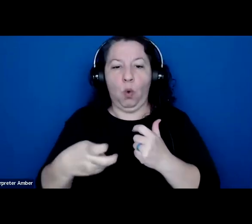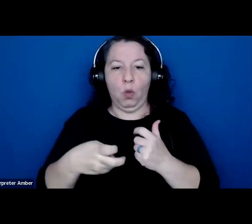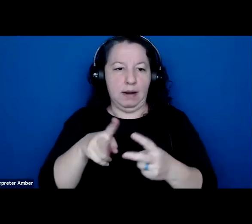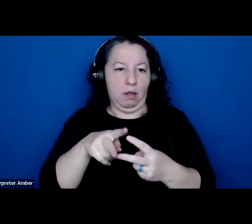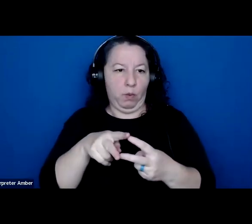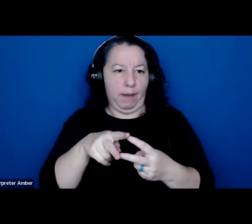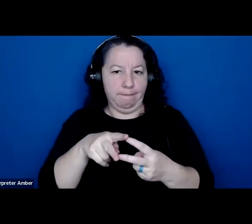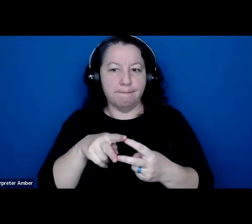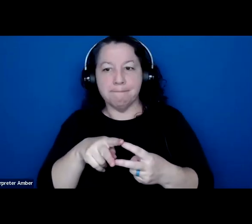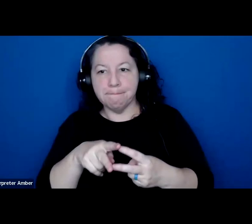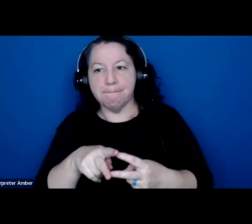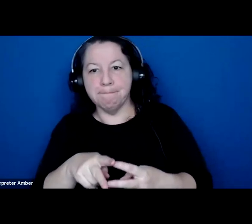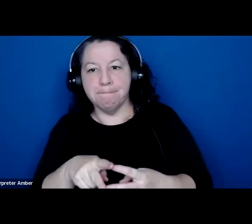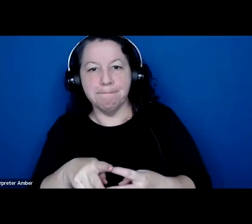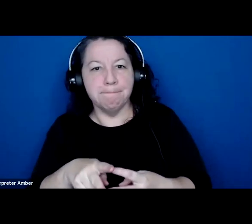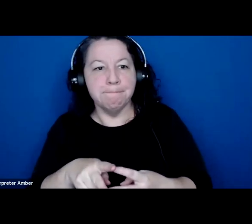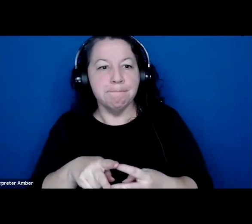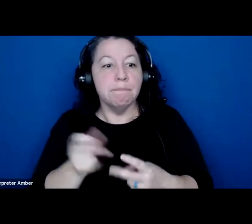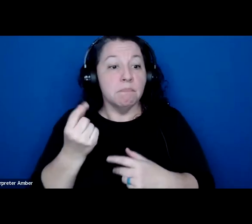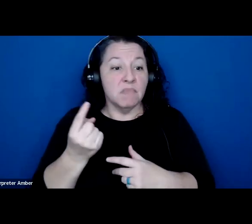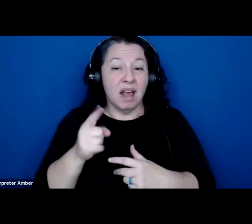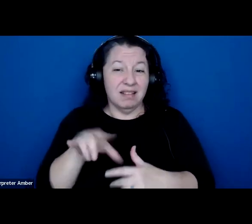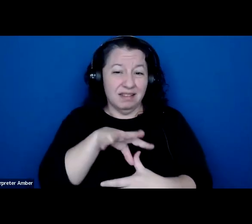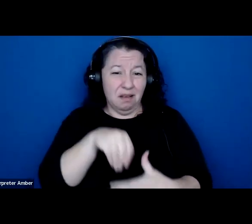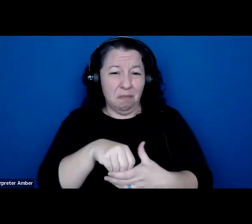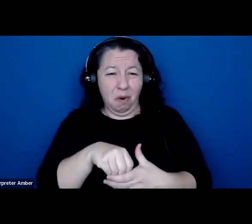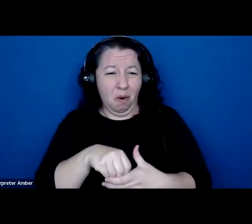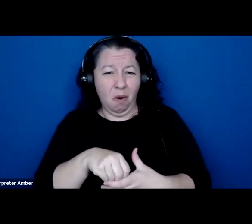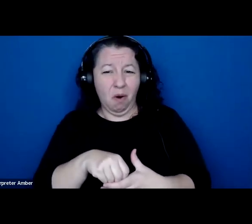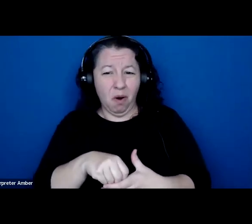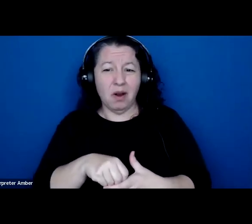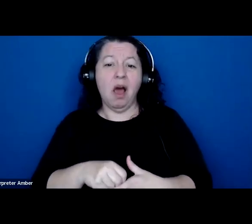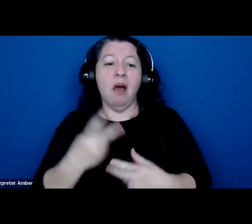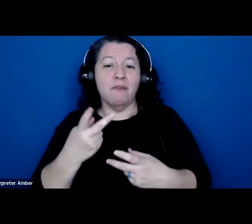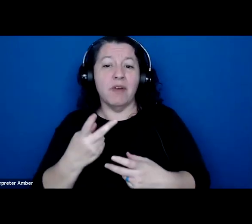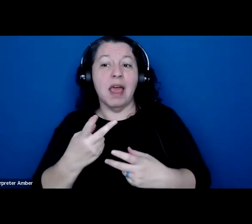And this is as part of a calculated and deliberate attempt